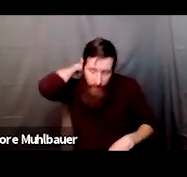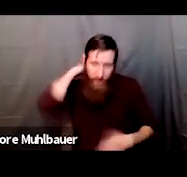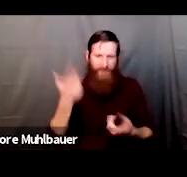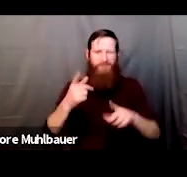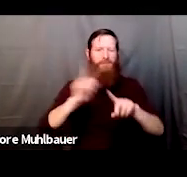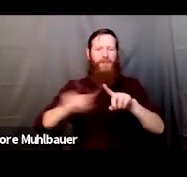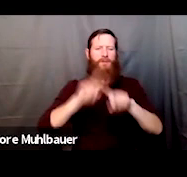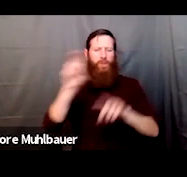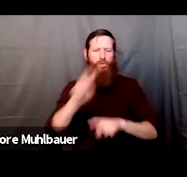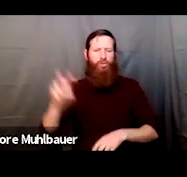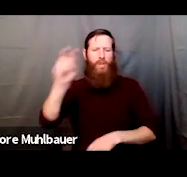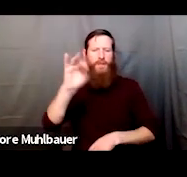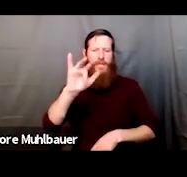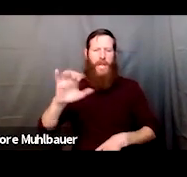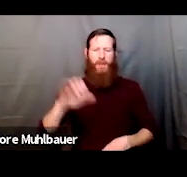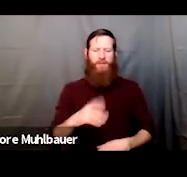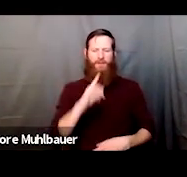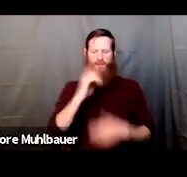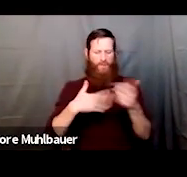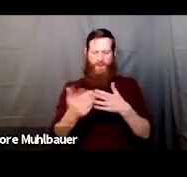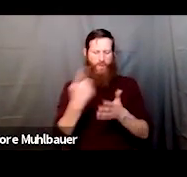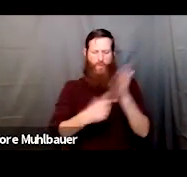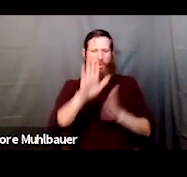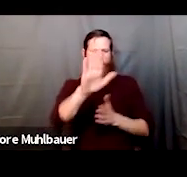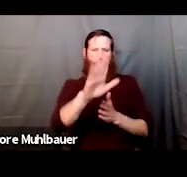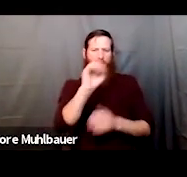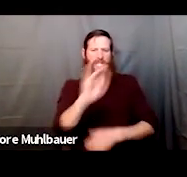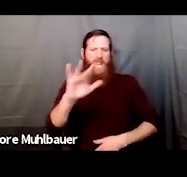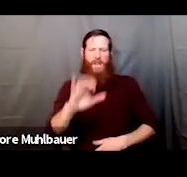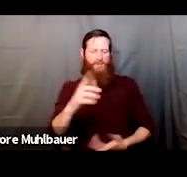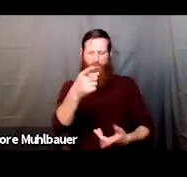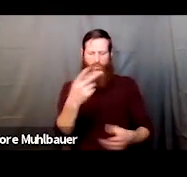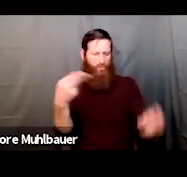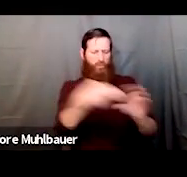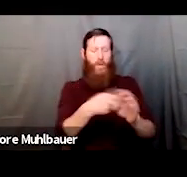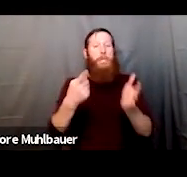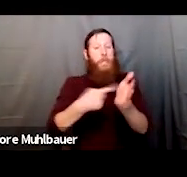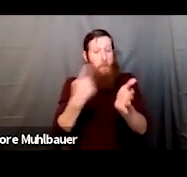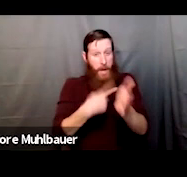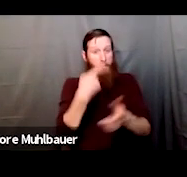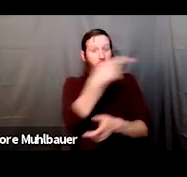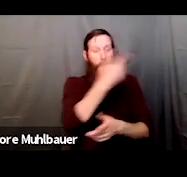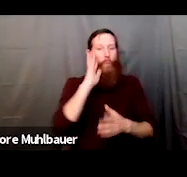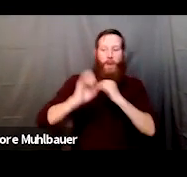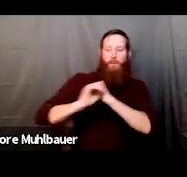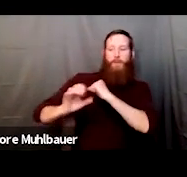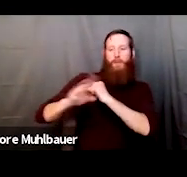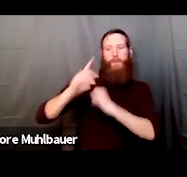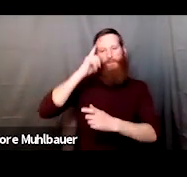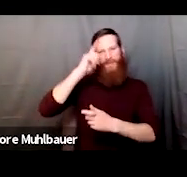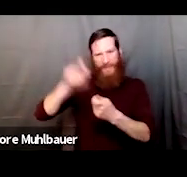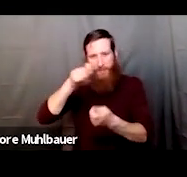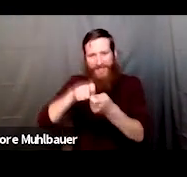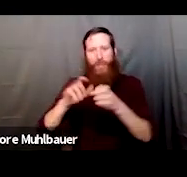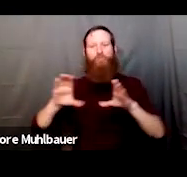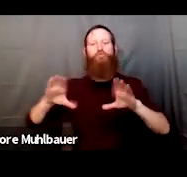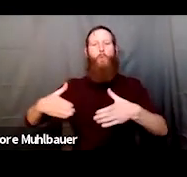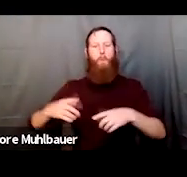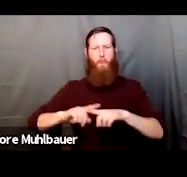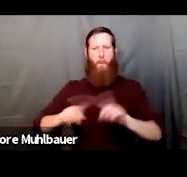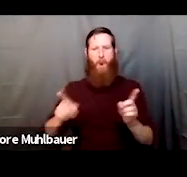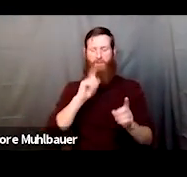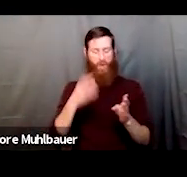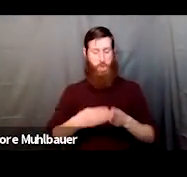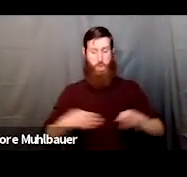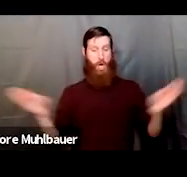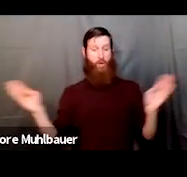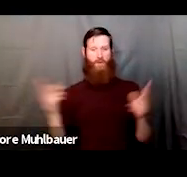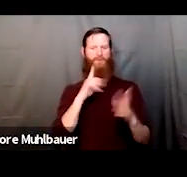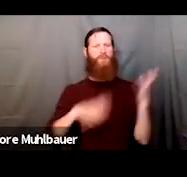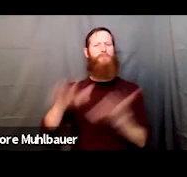don't let that prevent you from signing up for a course. Some are marketed toward a specific user group, but in general they are all mixed use.